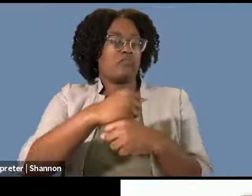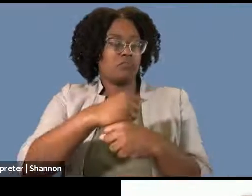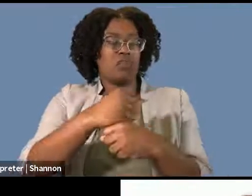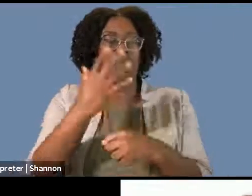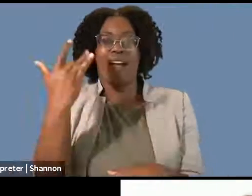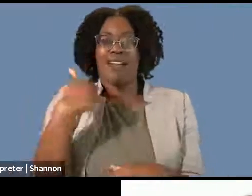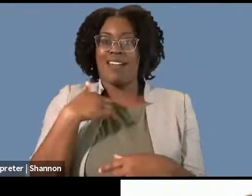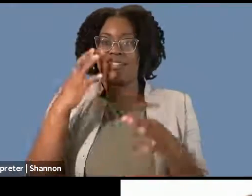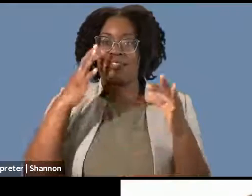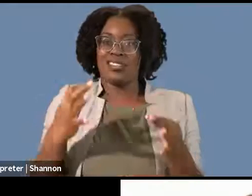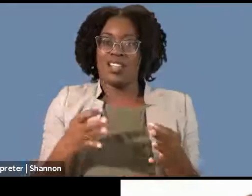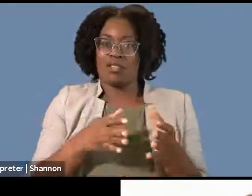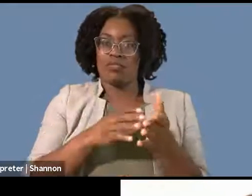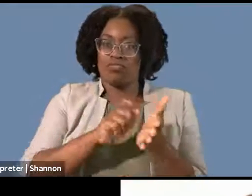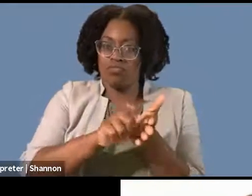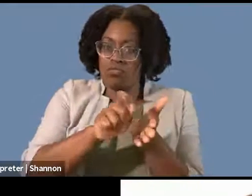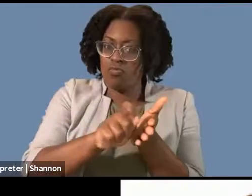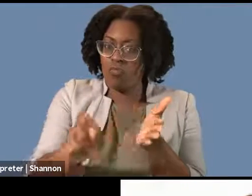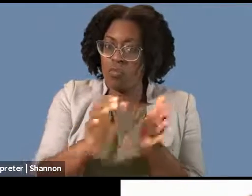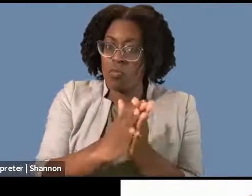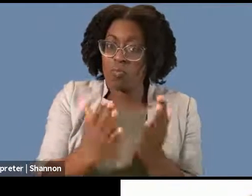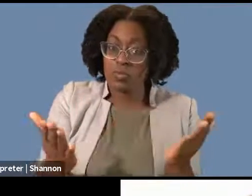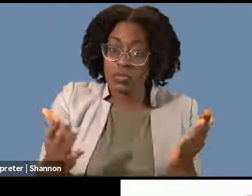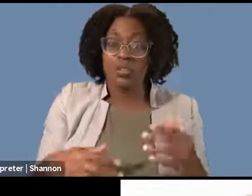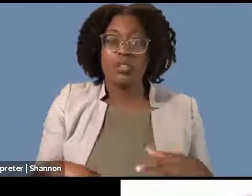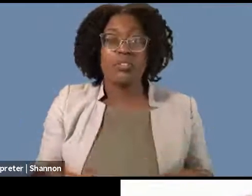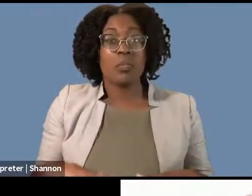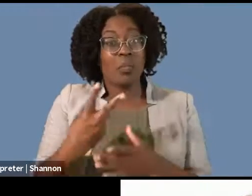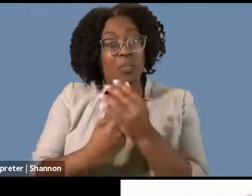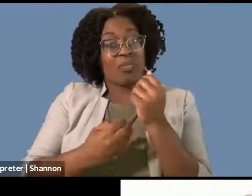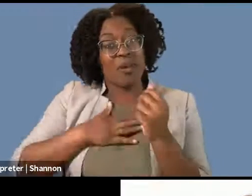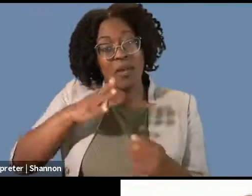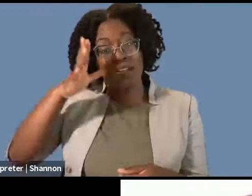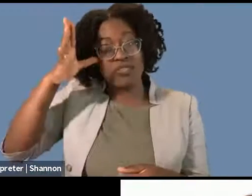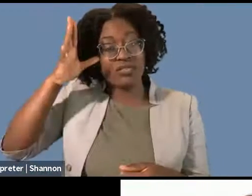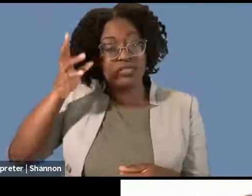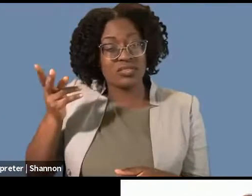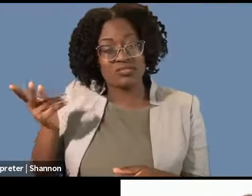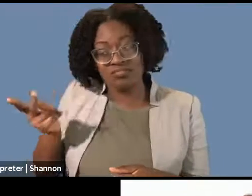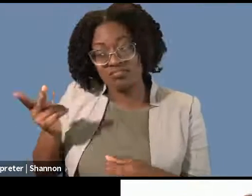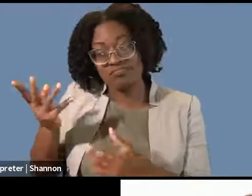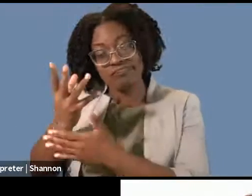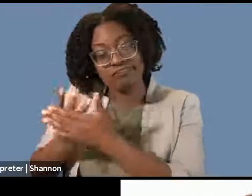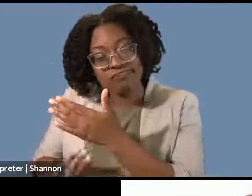my parents and I was really trying to understand their life story and how they made the different